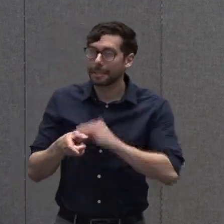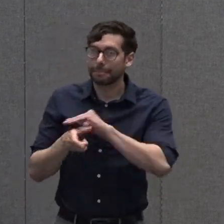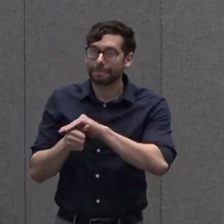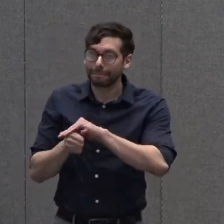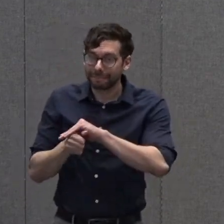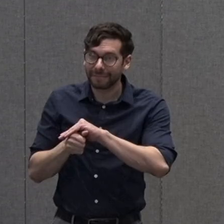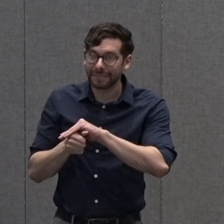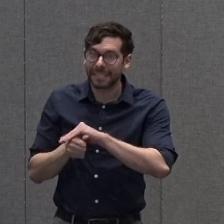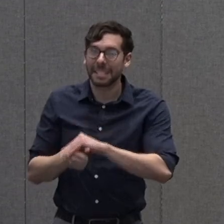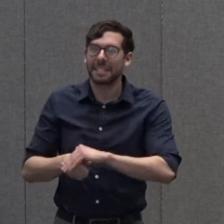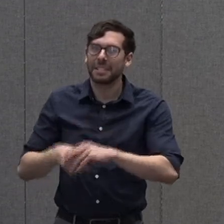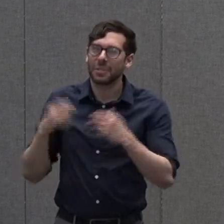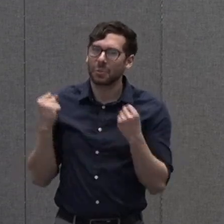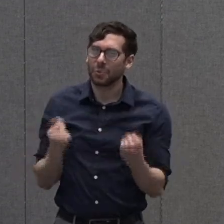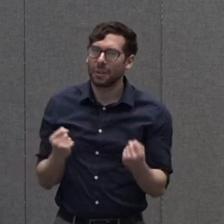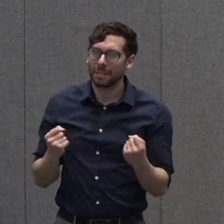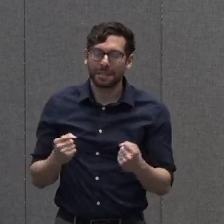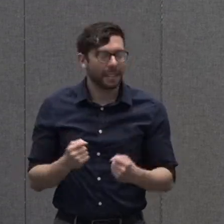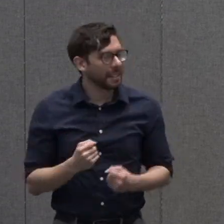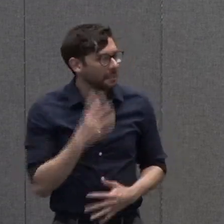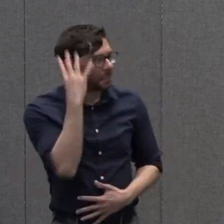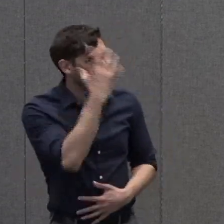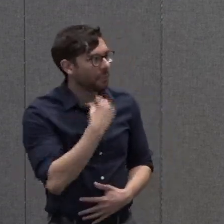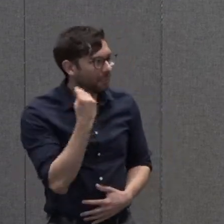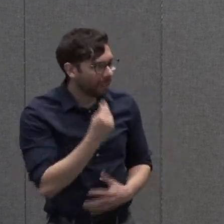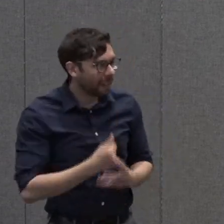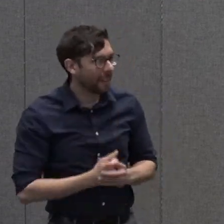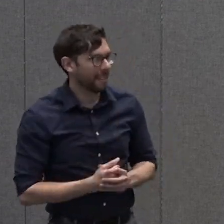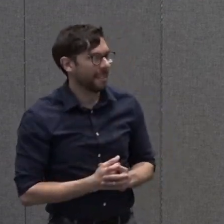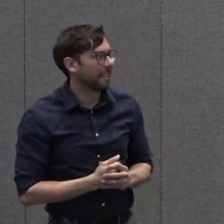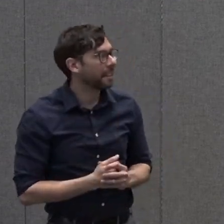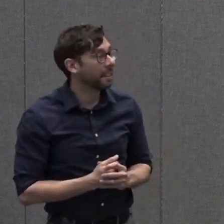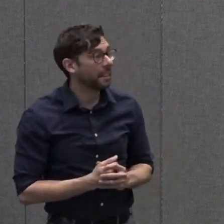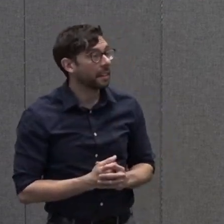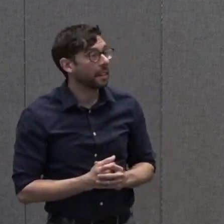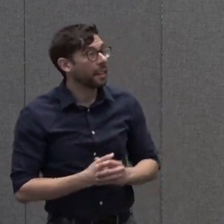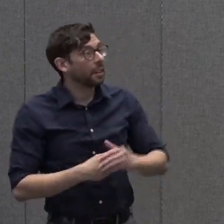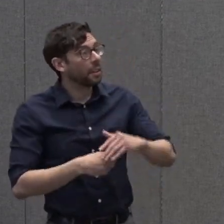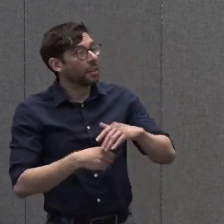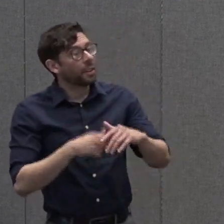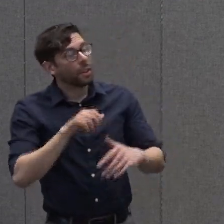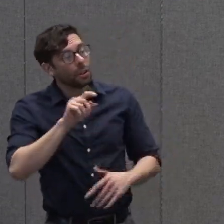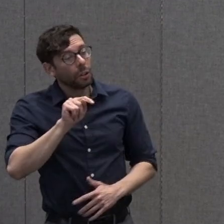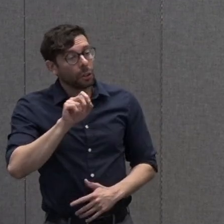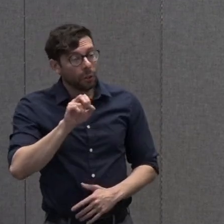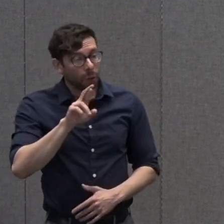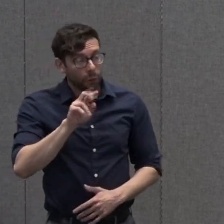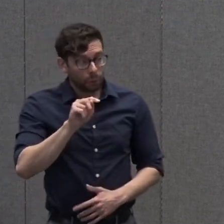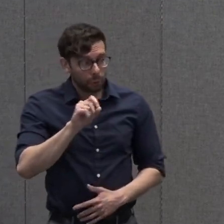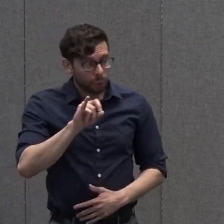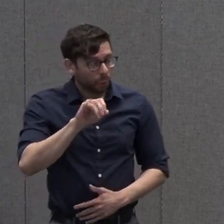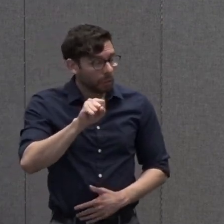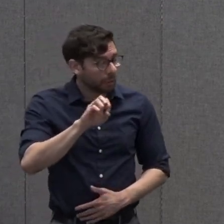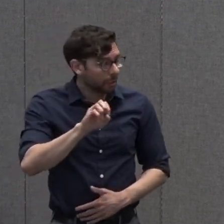He is so beautiful, and then when tortoises, or other kinds of animals who have shells like this,